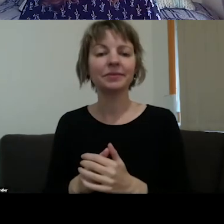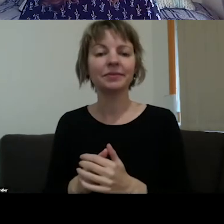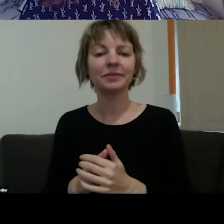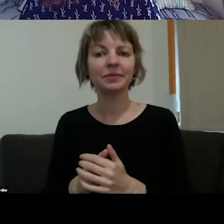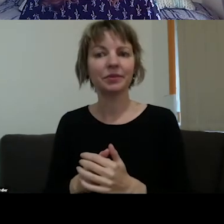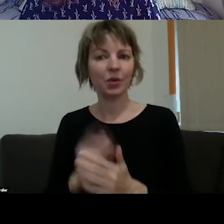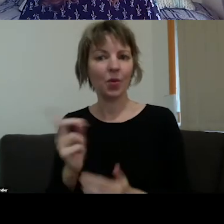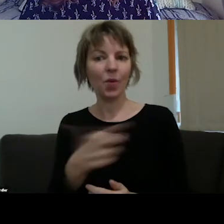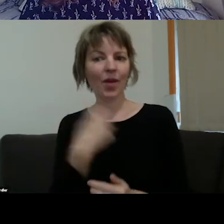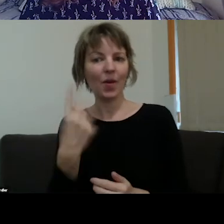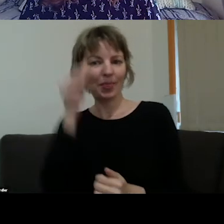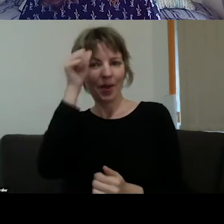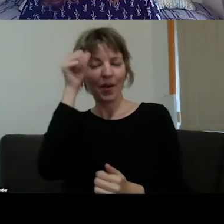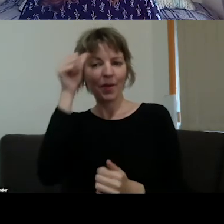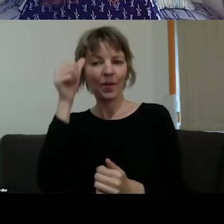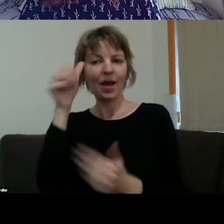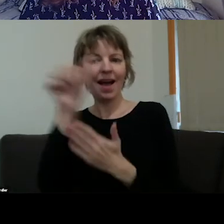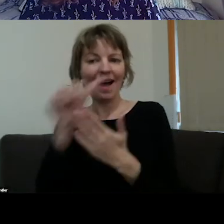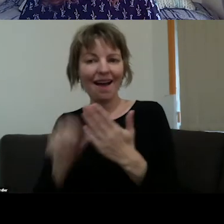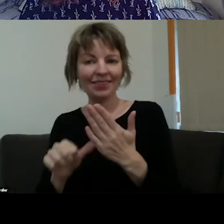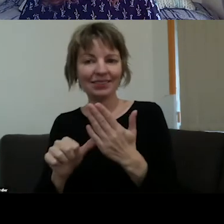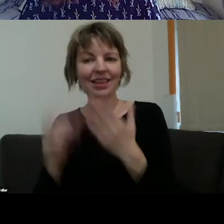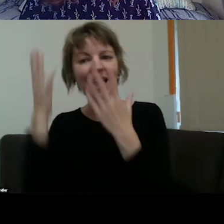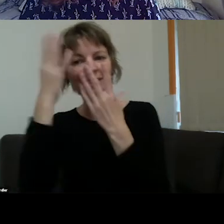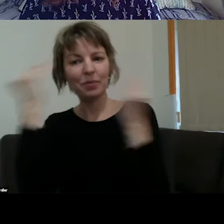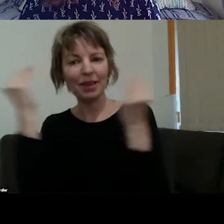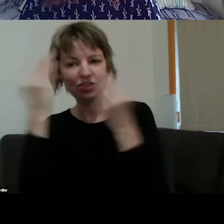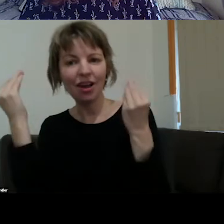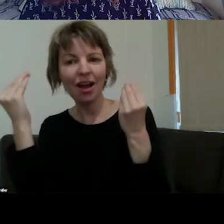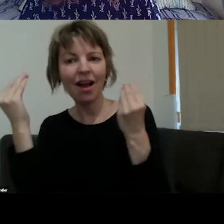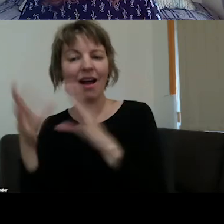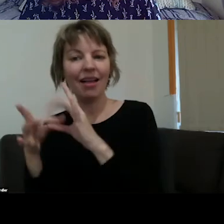and dementia are intrinsically linked and the benefits of arts and creativity